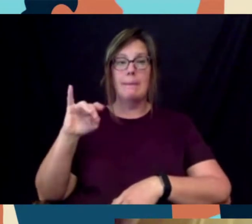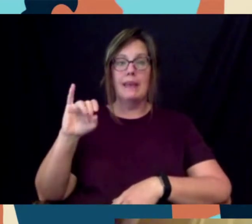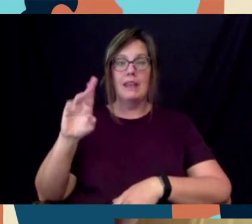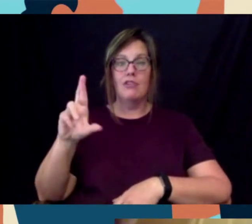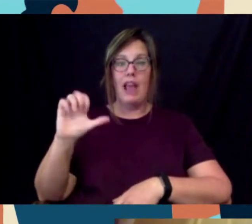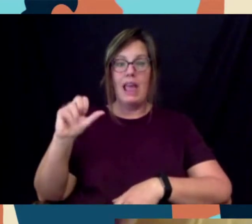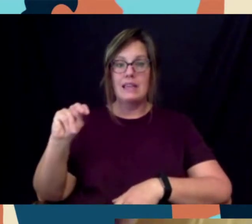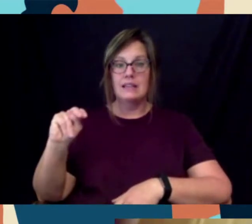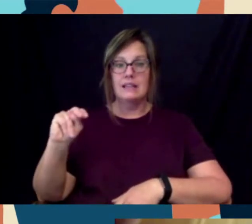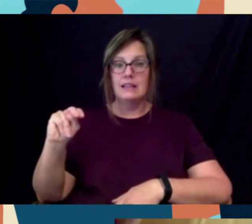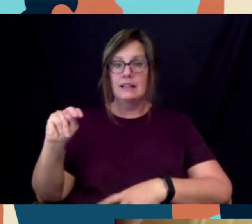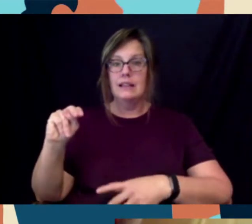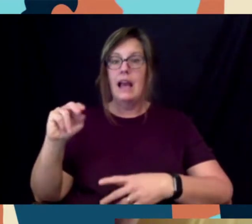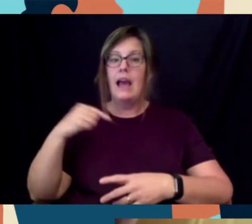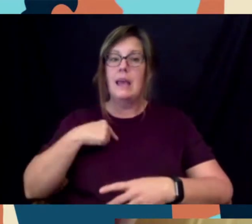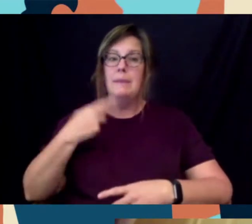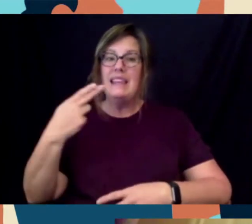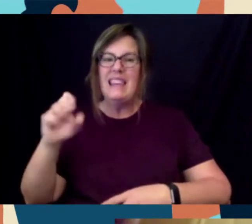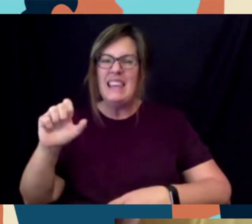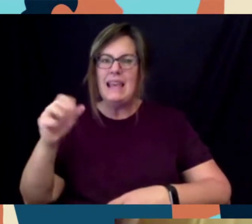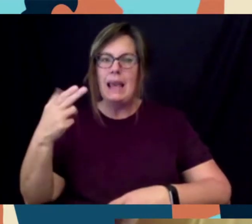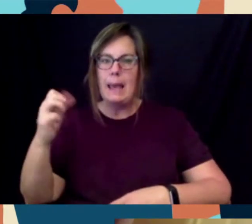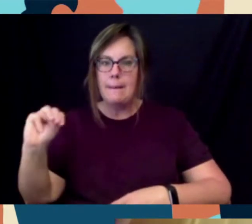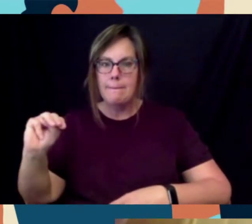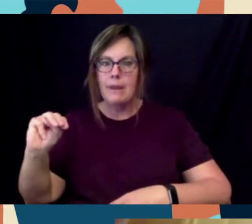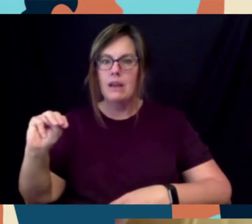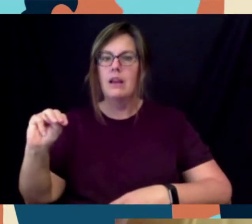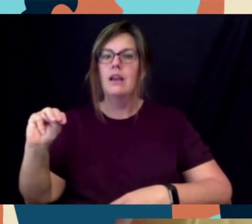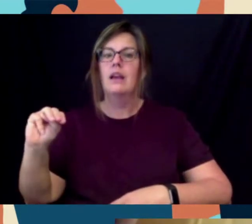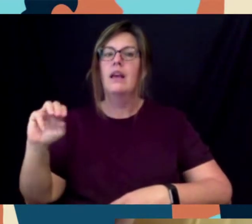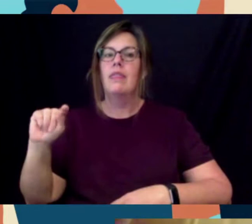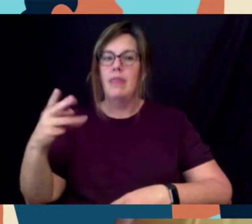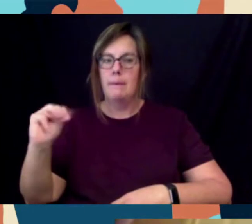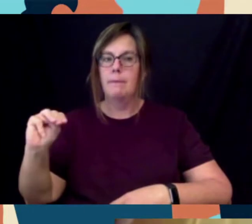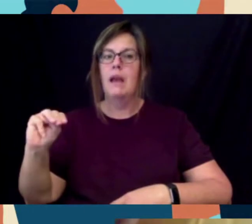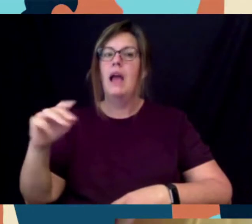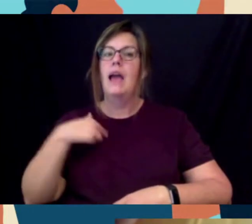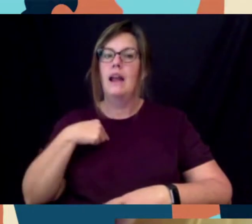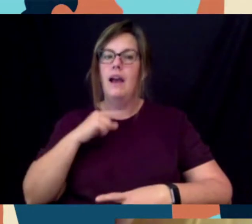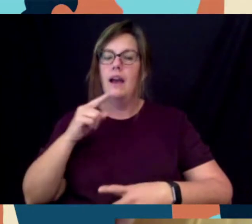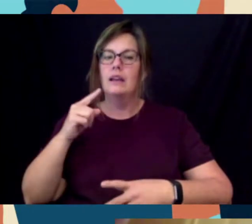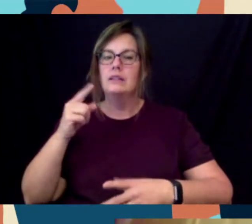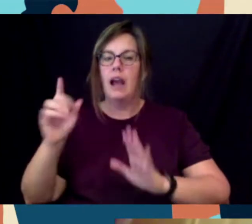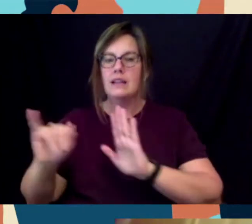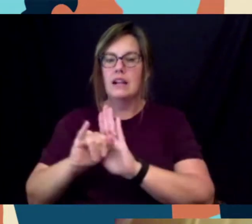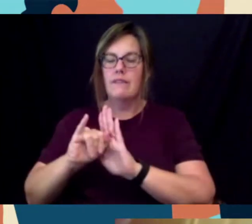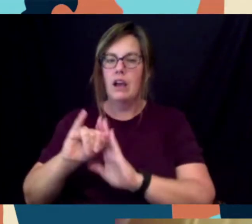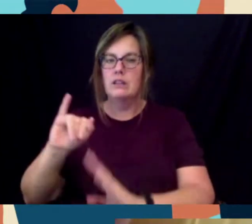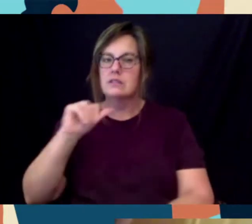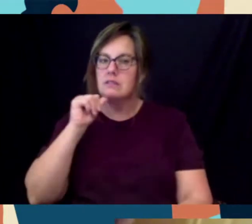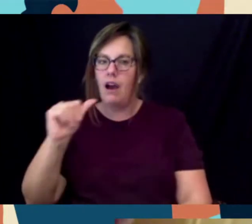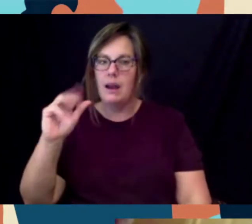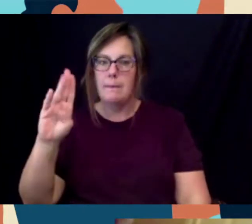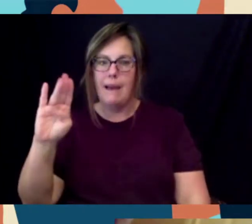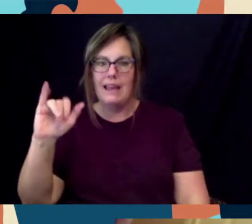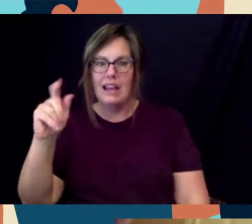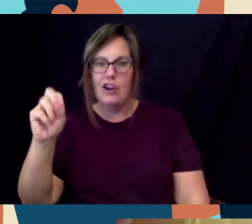and they them and i identify as non-binary great i'm reina i'm the panelist i use um she